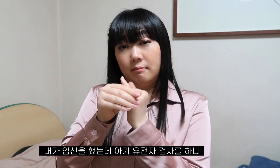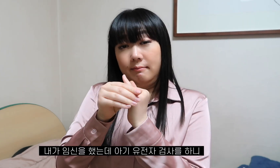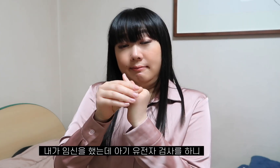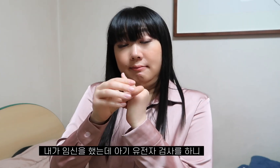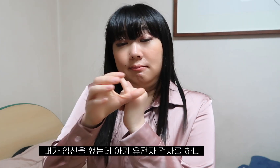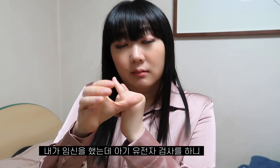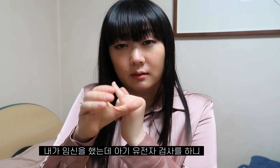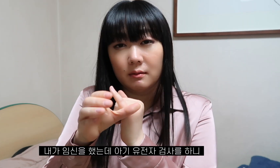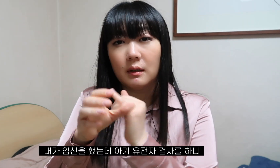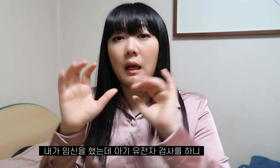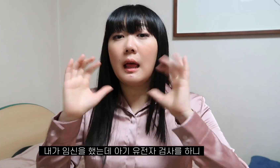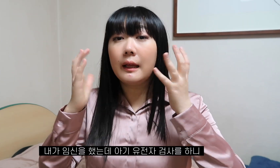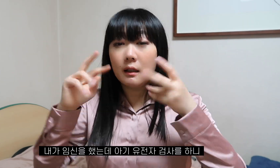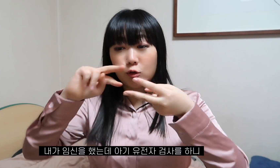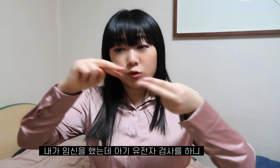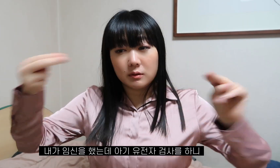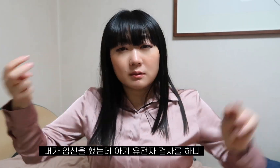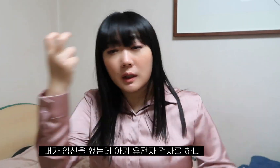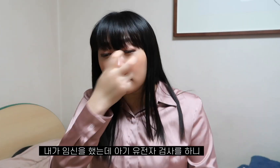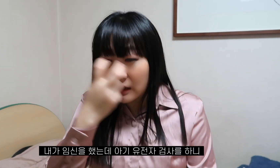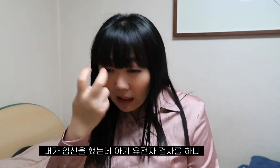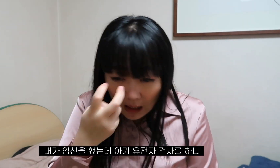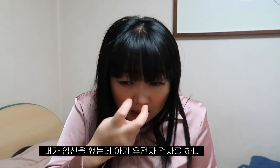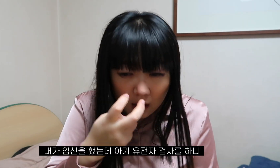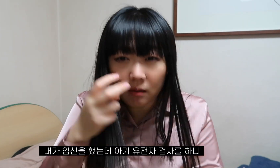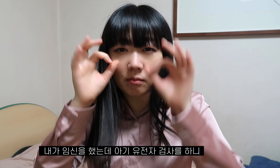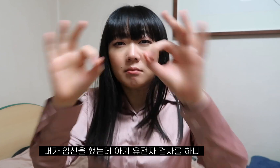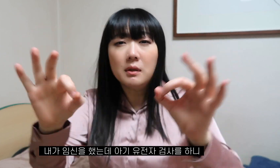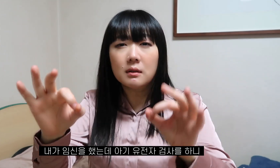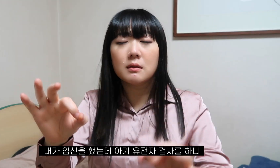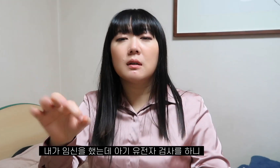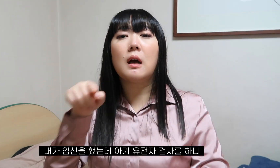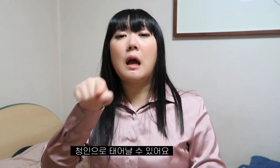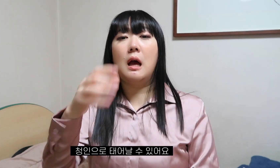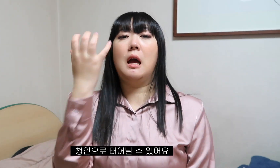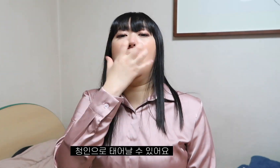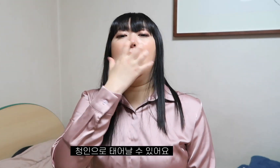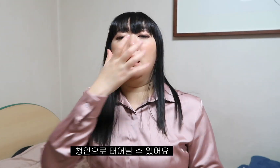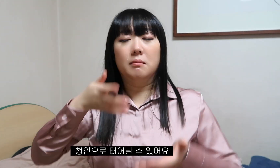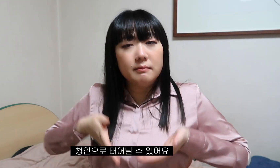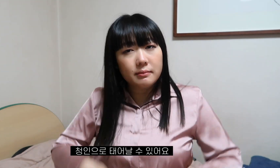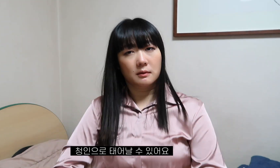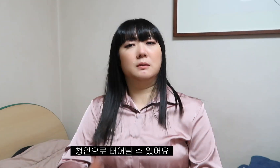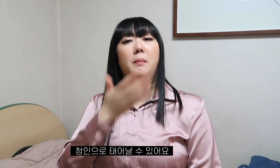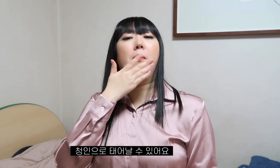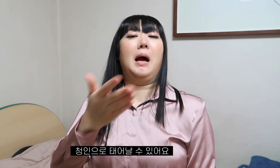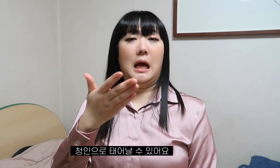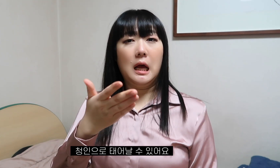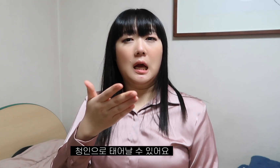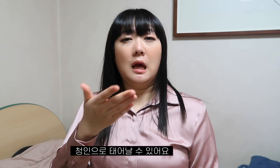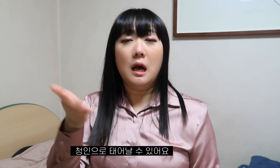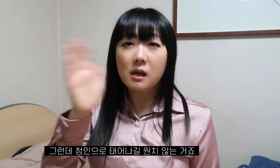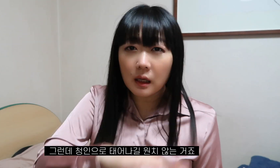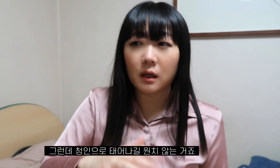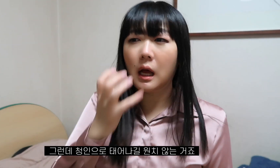If I am pregnant and the baby is genetically tested, I could be born as a hearing baby.